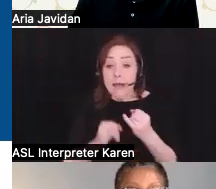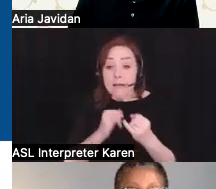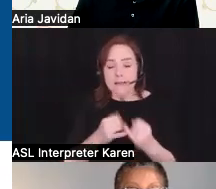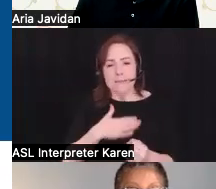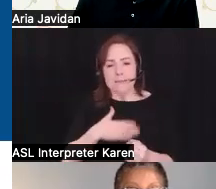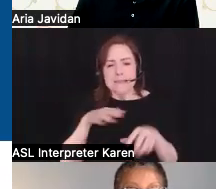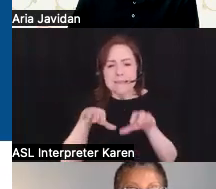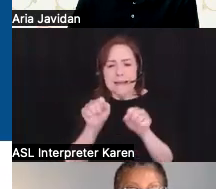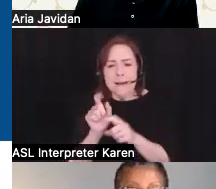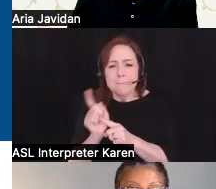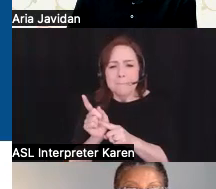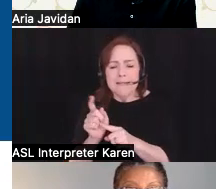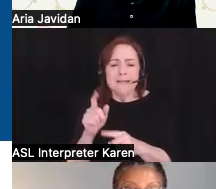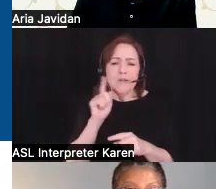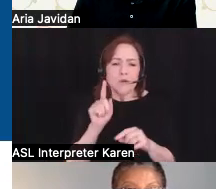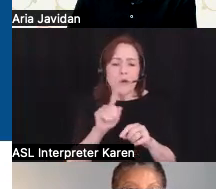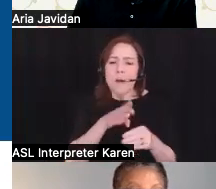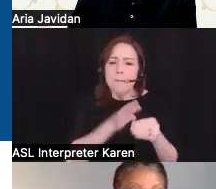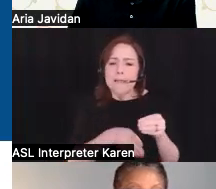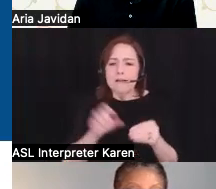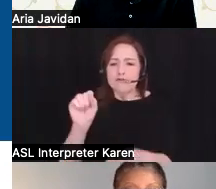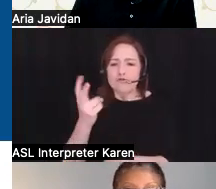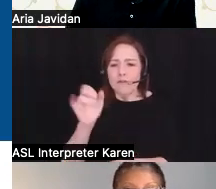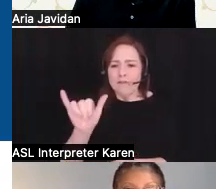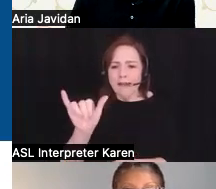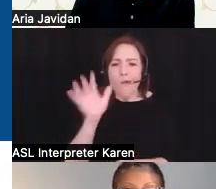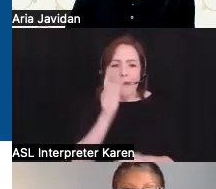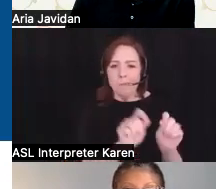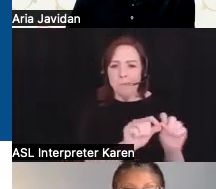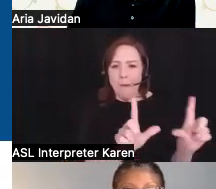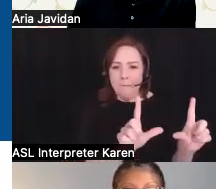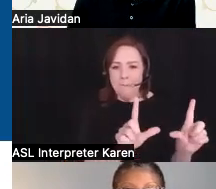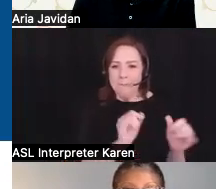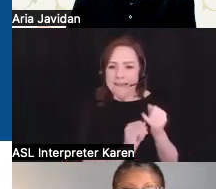survey that will pop up at the conclusion of this webinar as your feedback is very valuable to us.